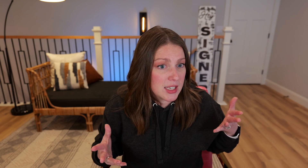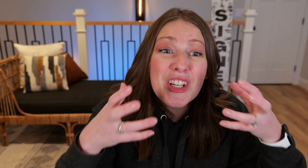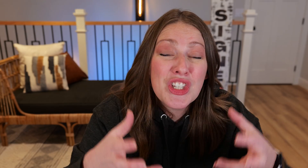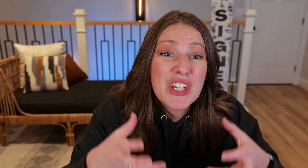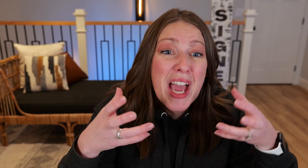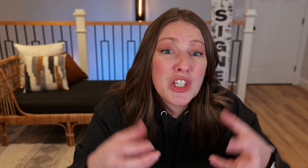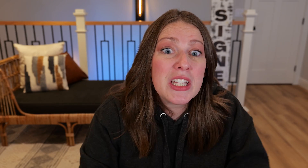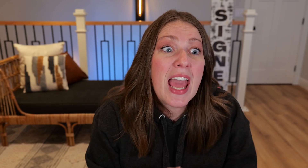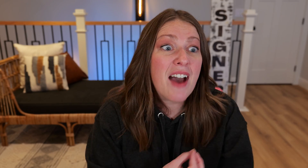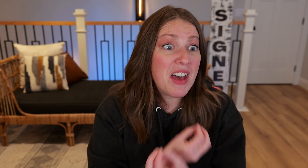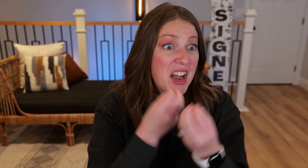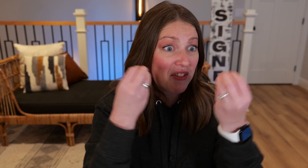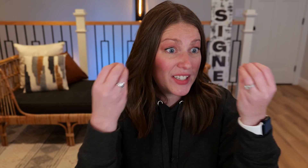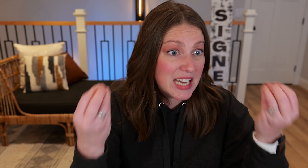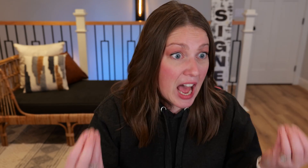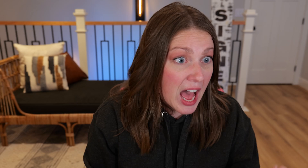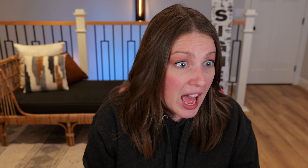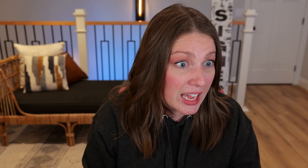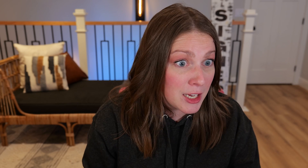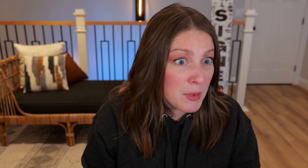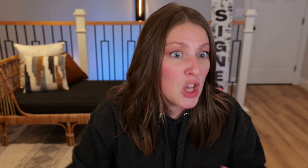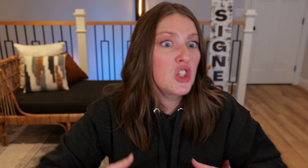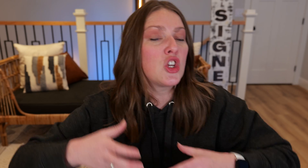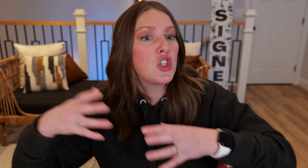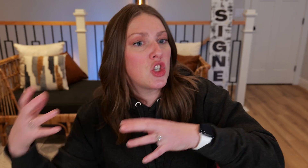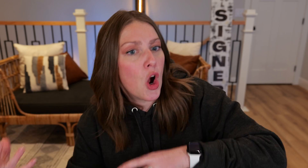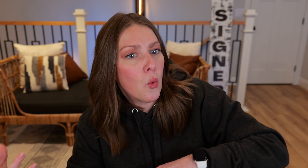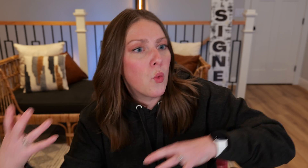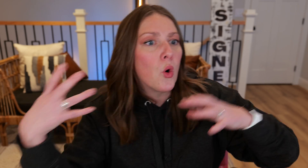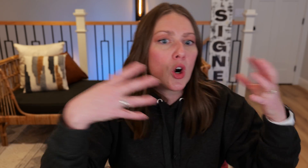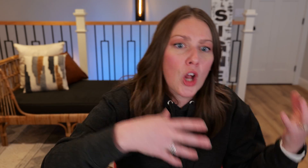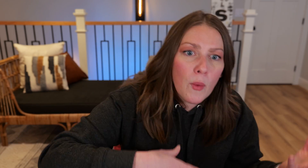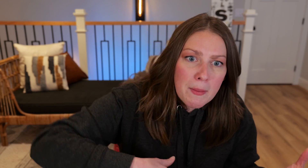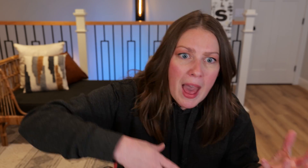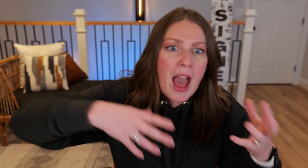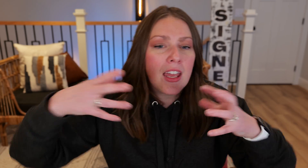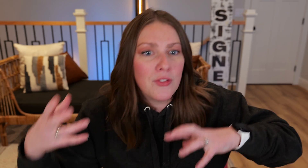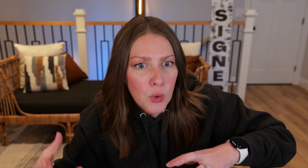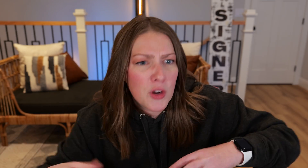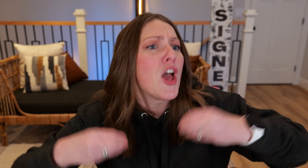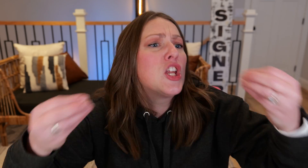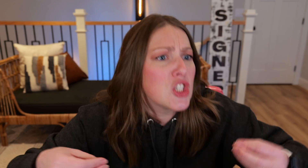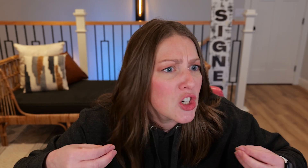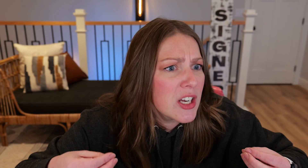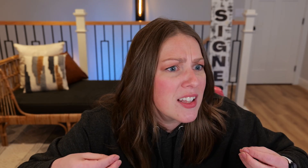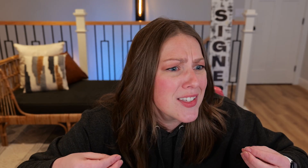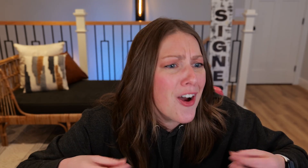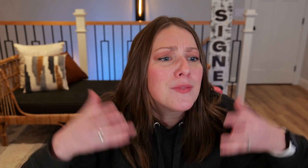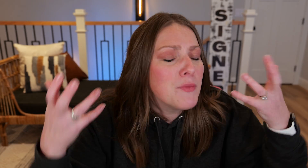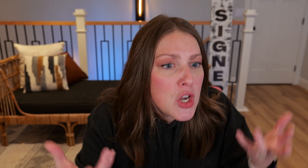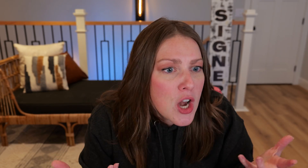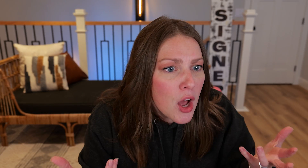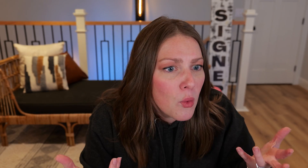Does she actually have enough time to show war going back and forth during this long? No.